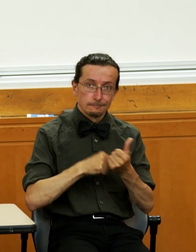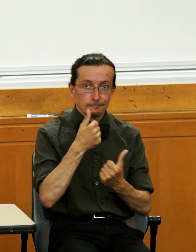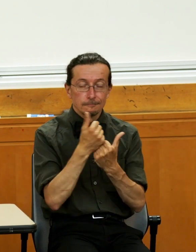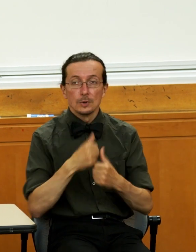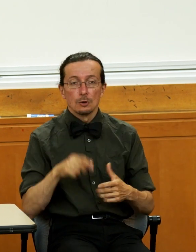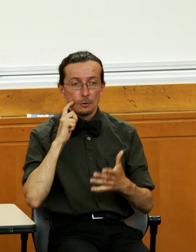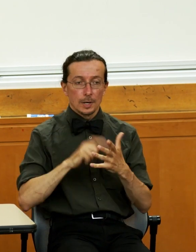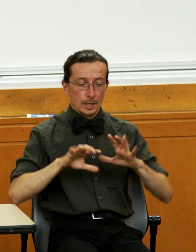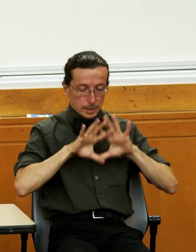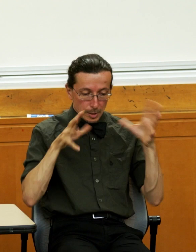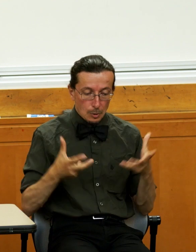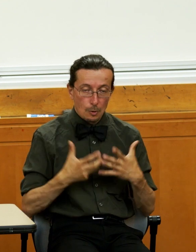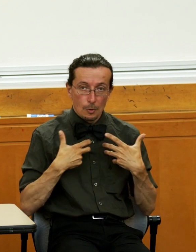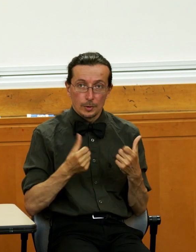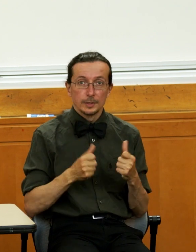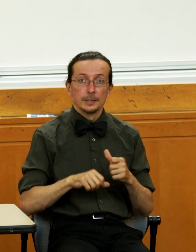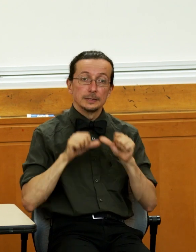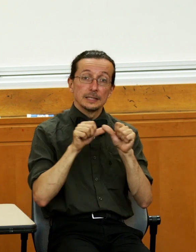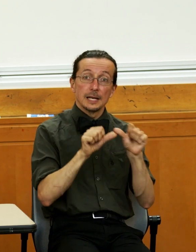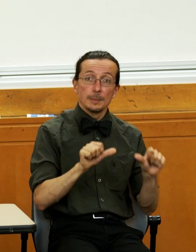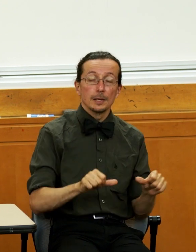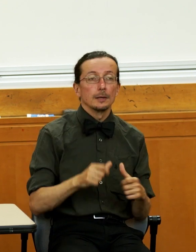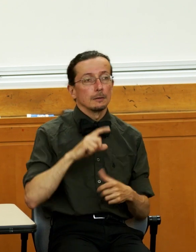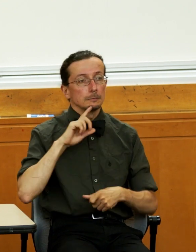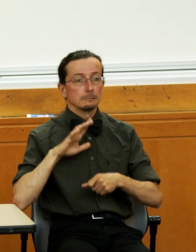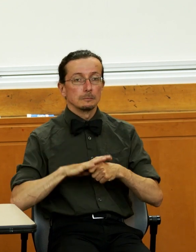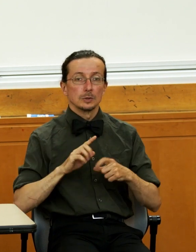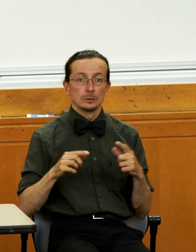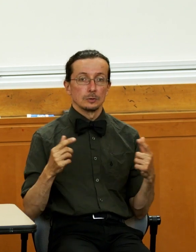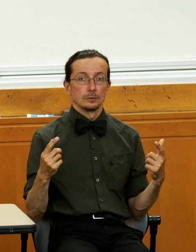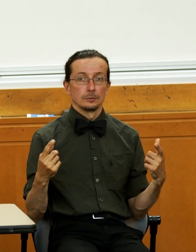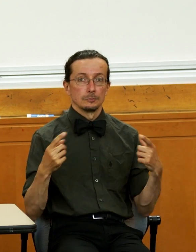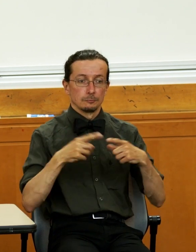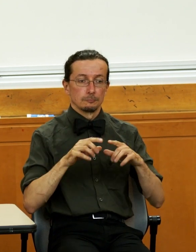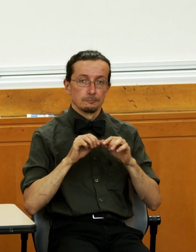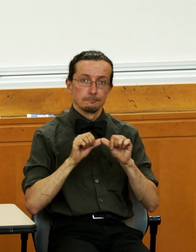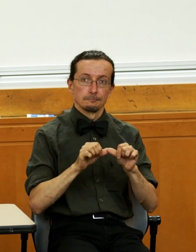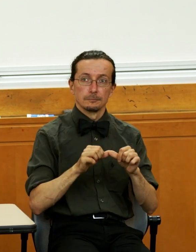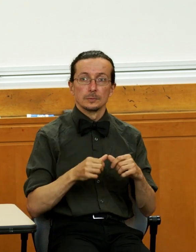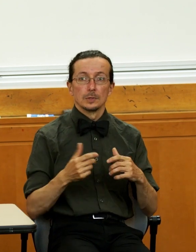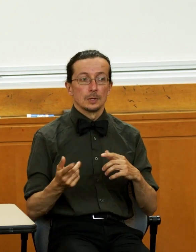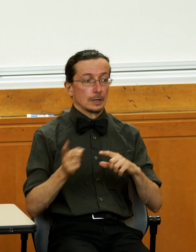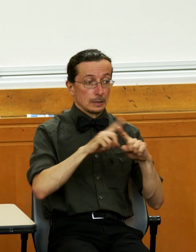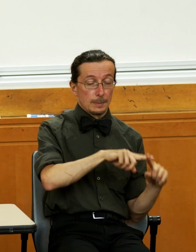sustainability, commitment to cross-disability solidarity, interdependence, collective access,